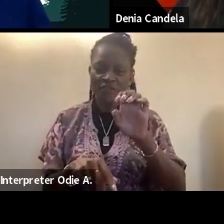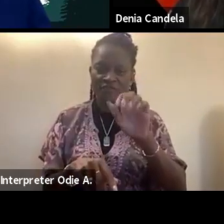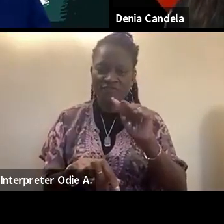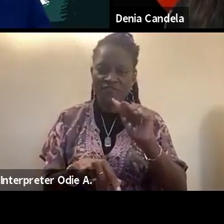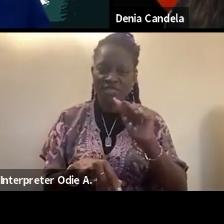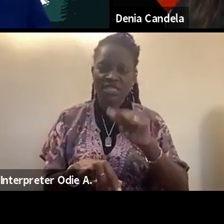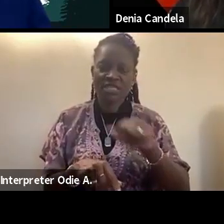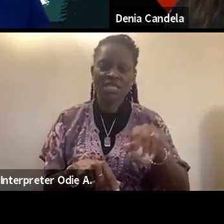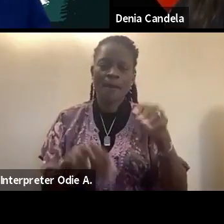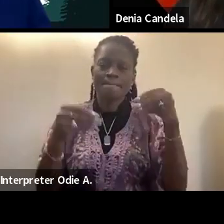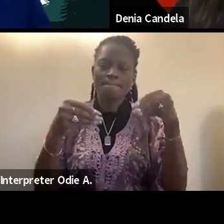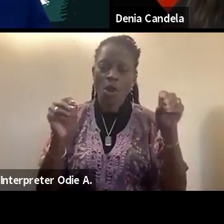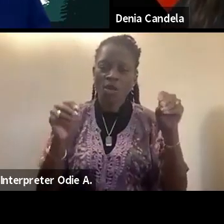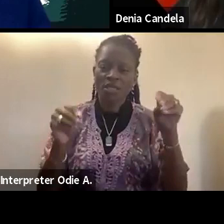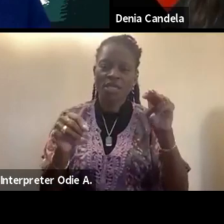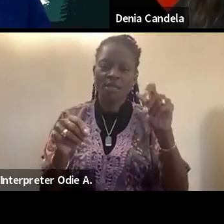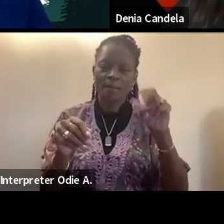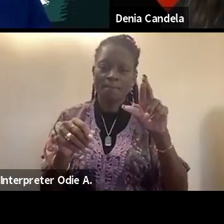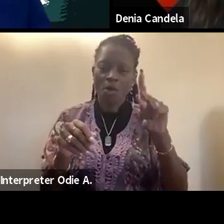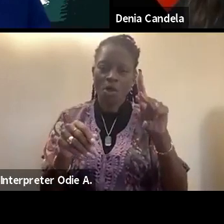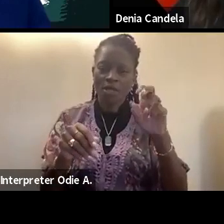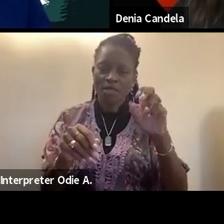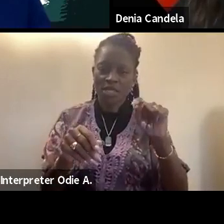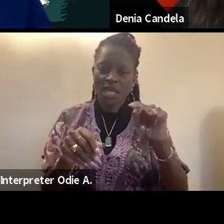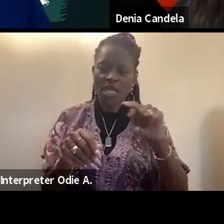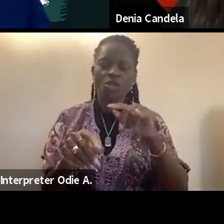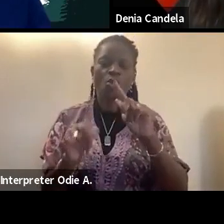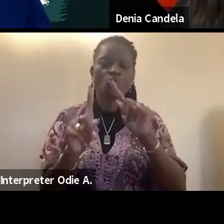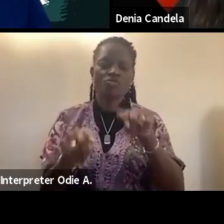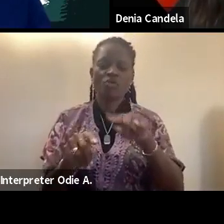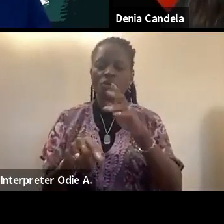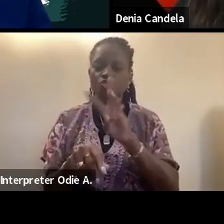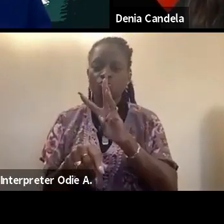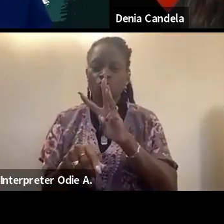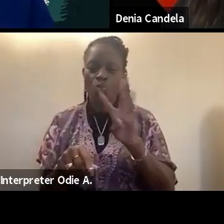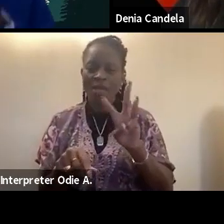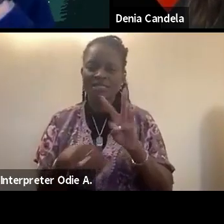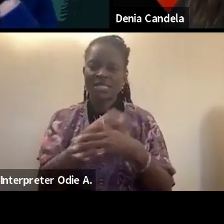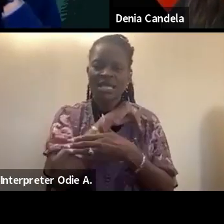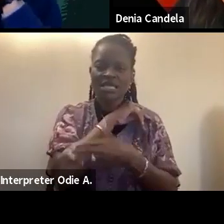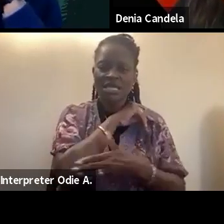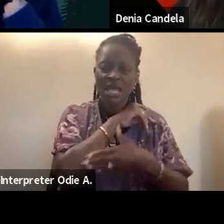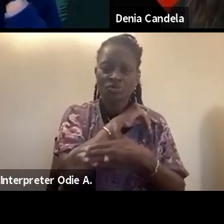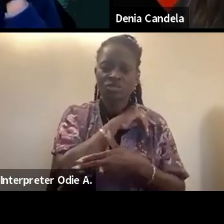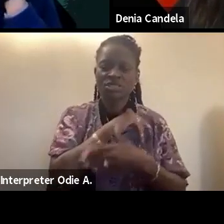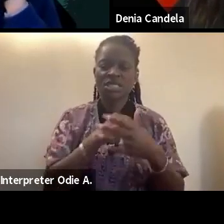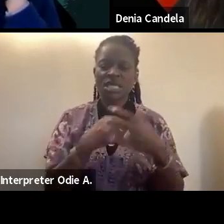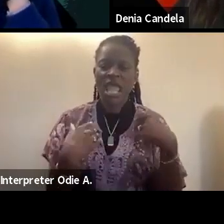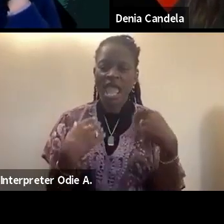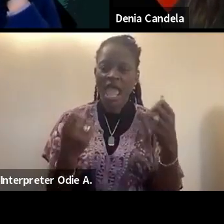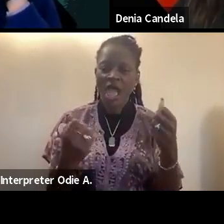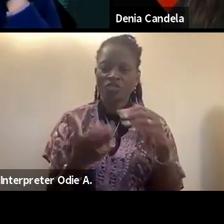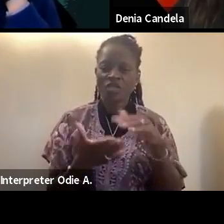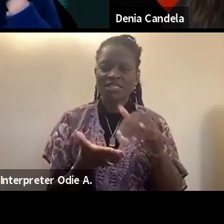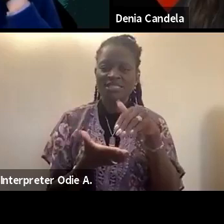alongside race of collective and West County health centers who are leading a lot of our pop up vaccine sites across the county.